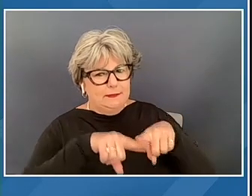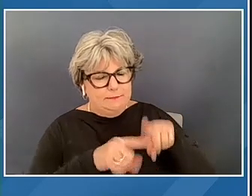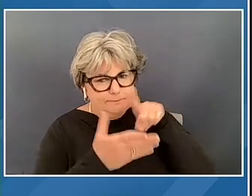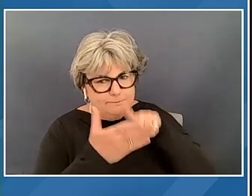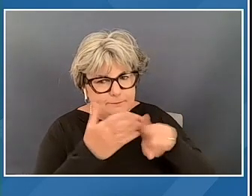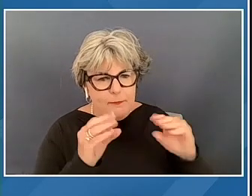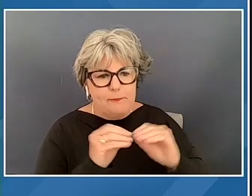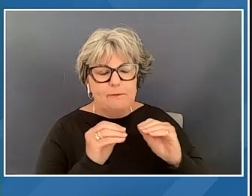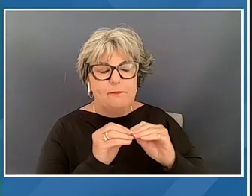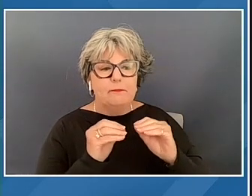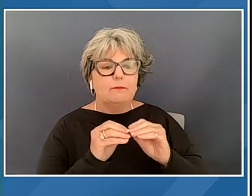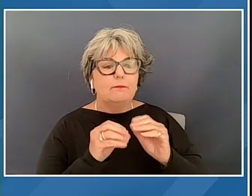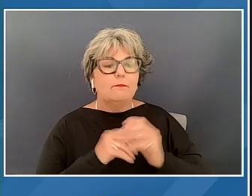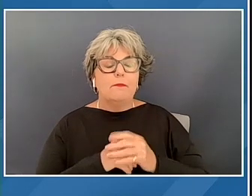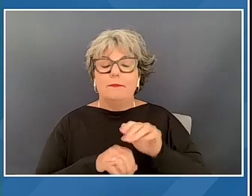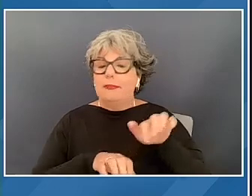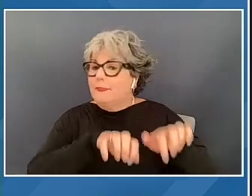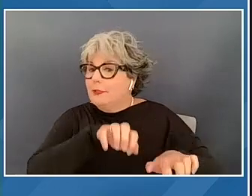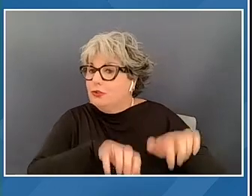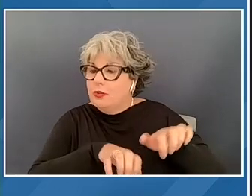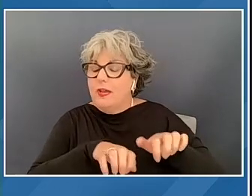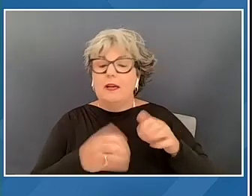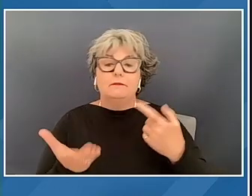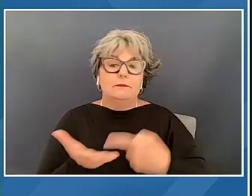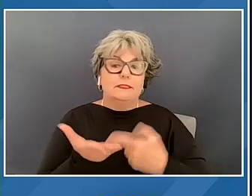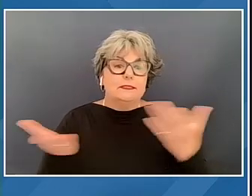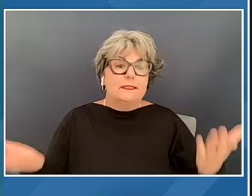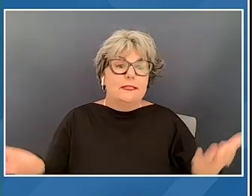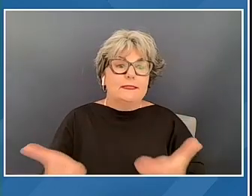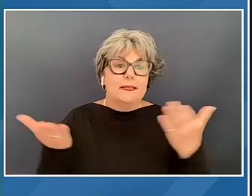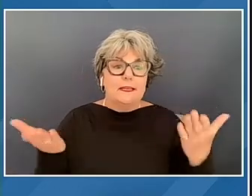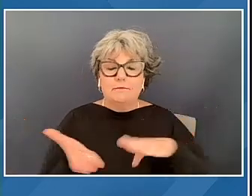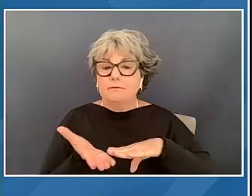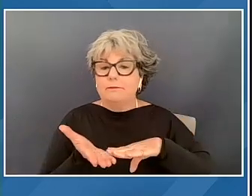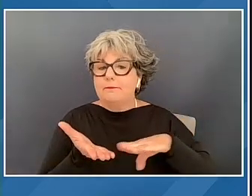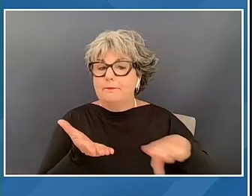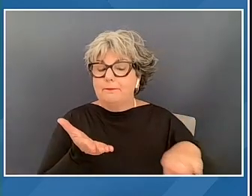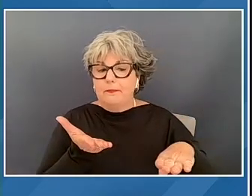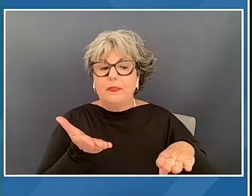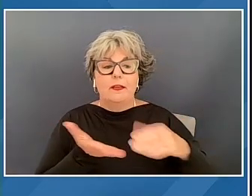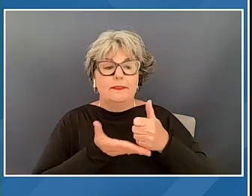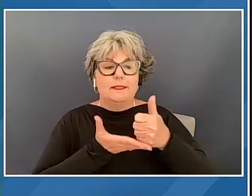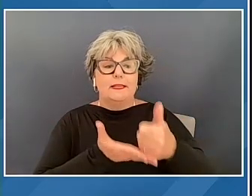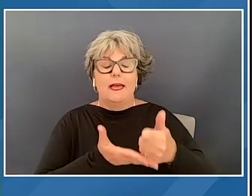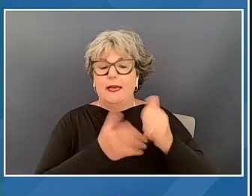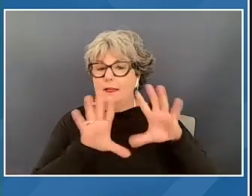the chat and mentioned here, the exclusion of the SAVE Plan, many of our members,